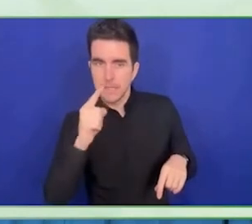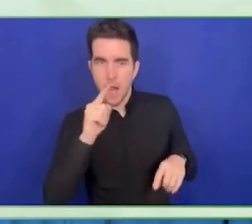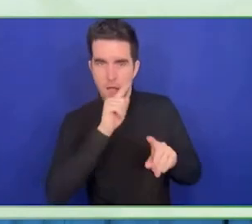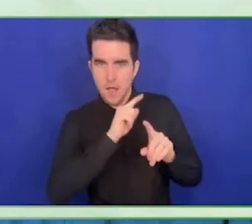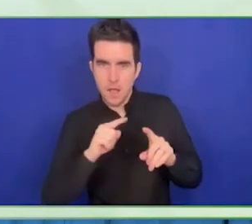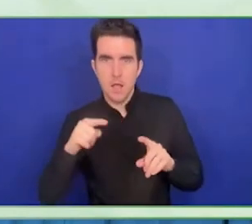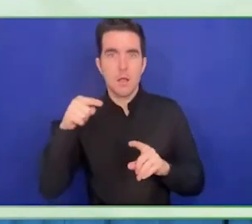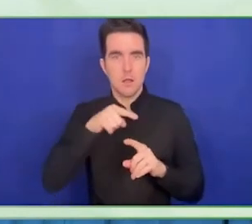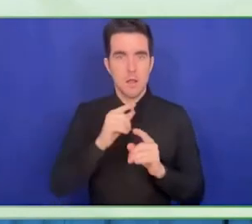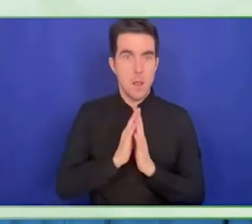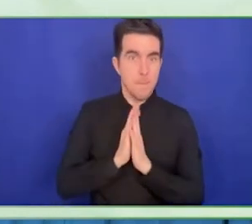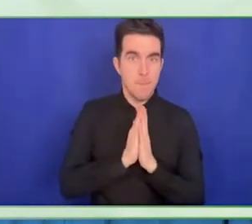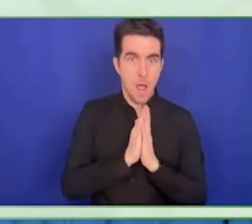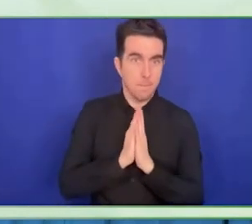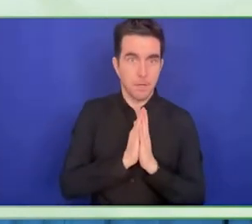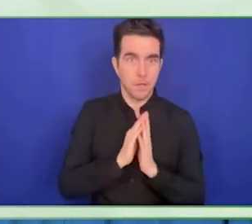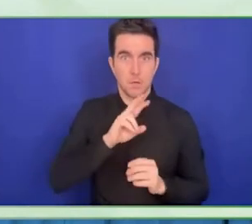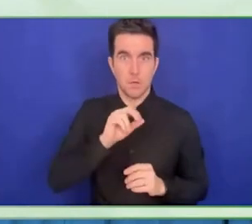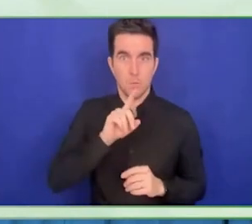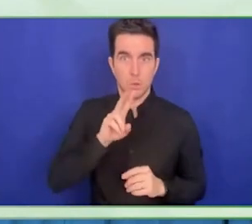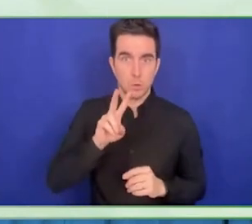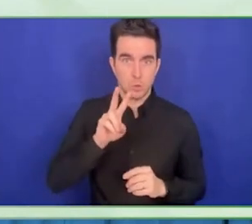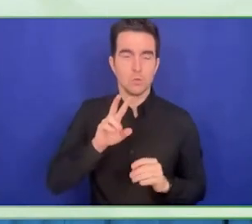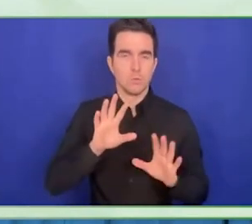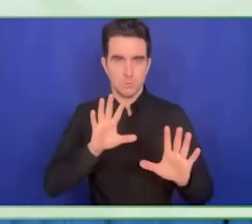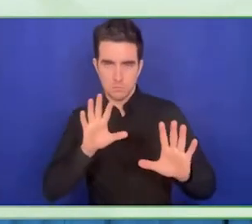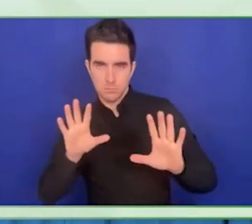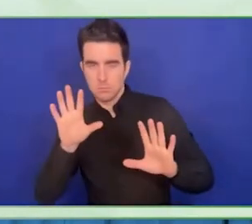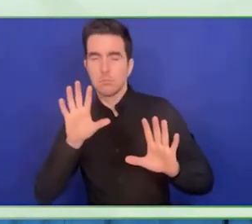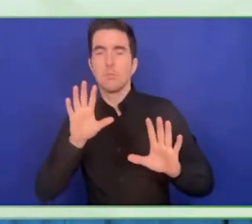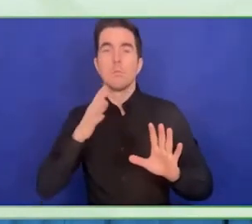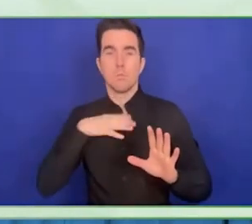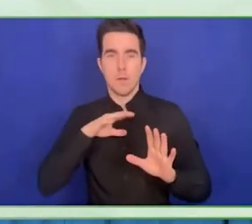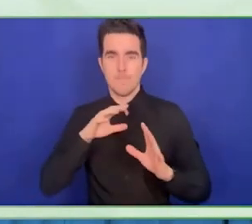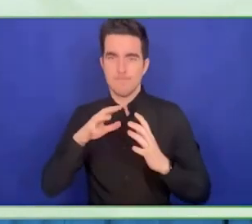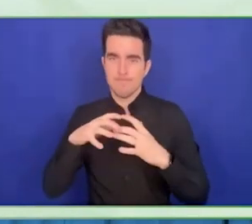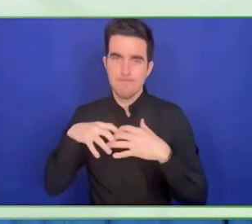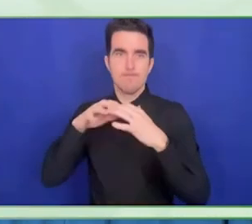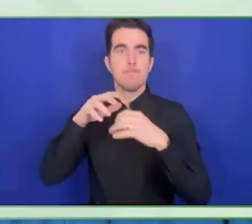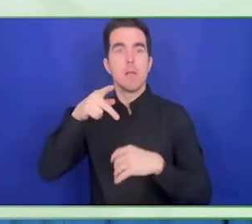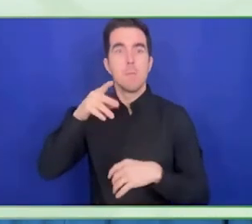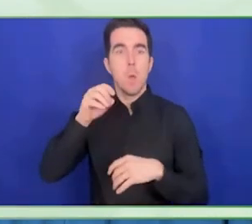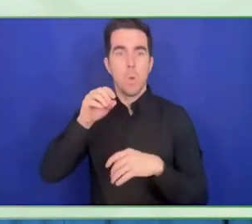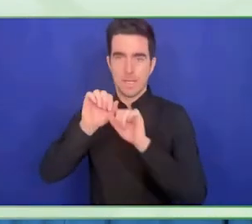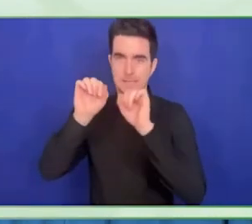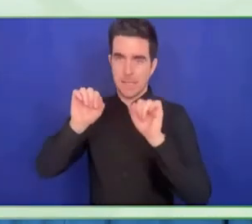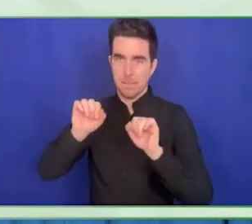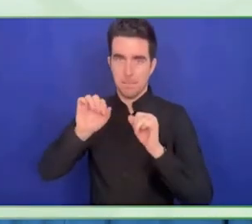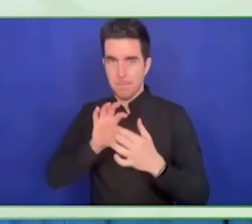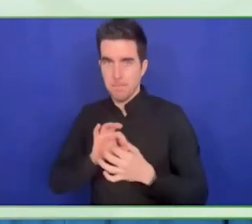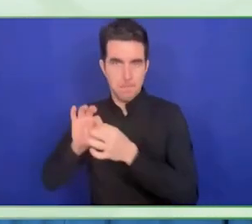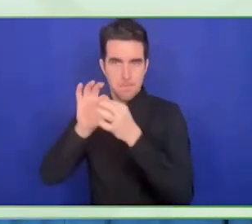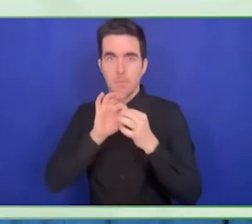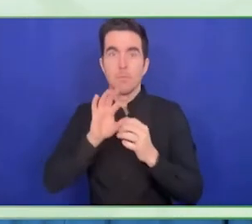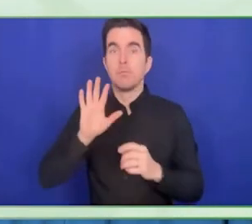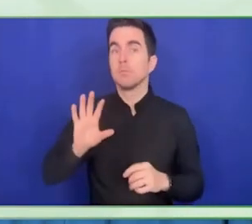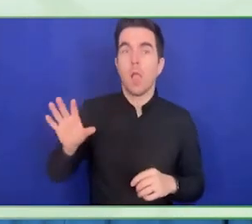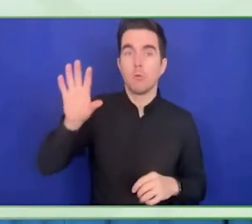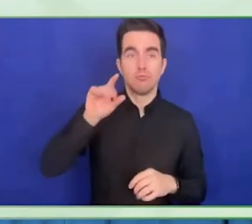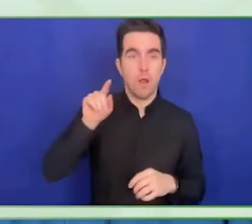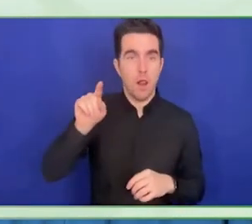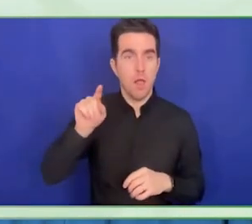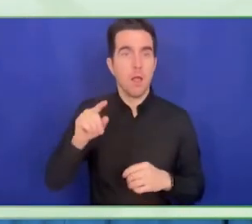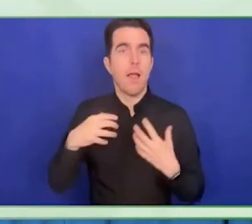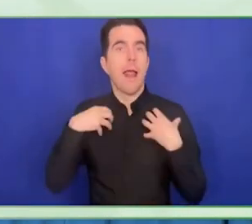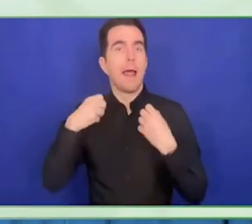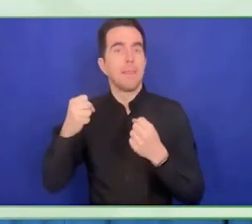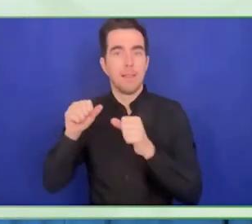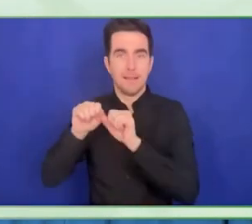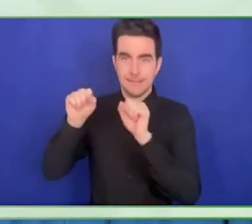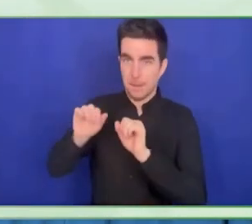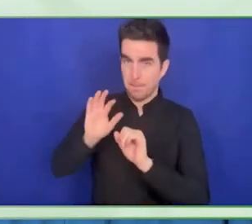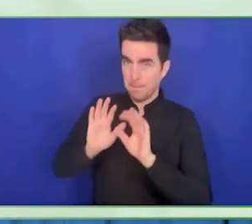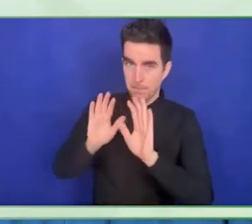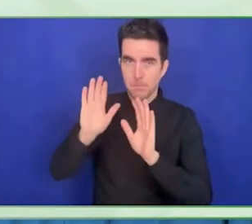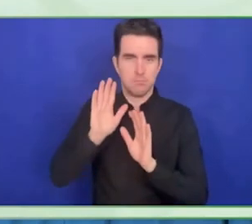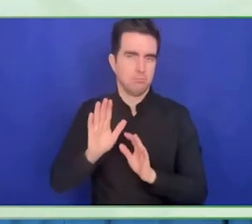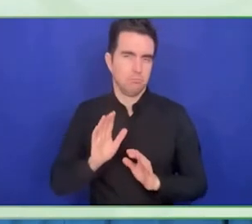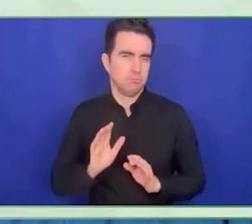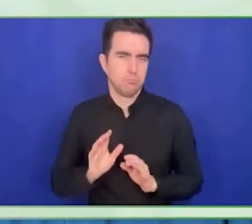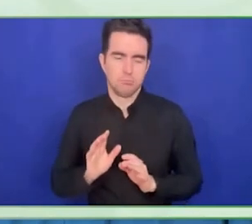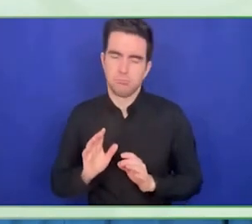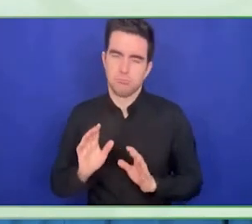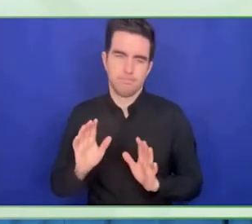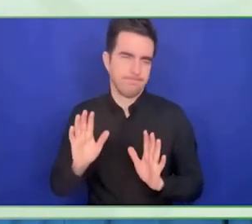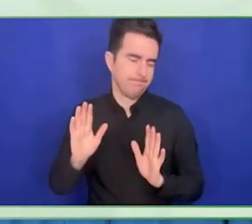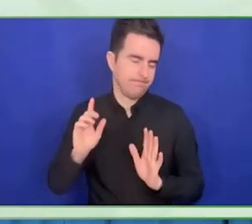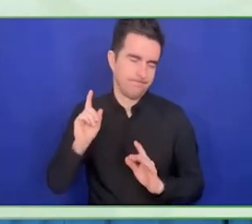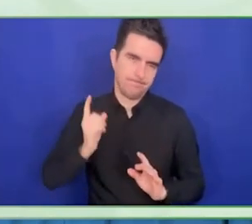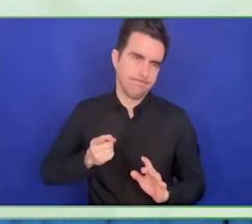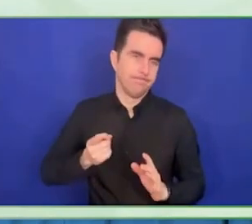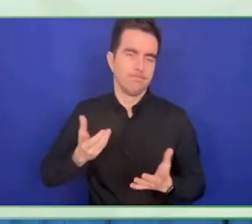A 576 graduates have served more than 500,000 patients by 2017.